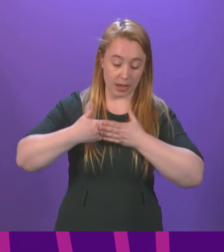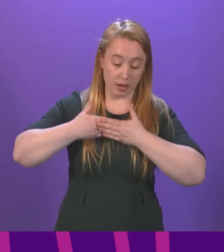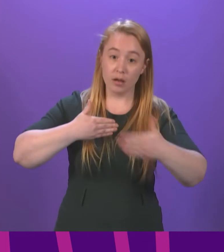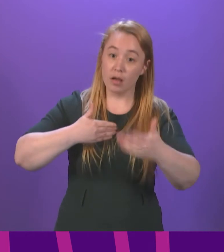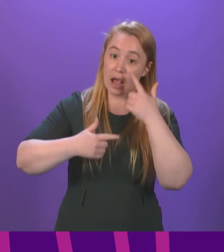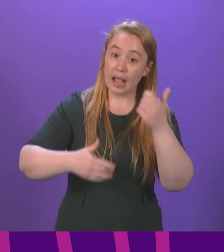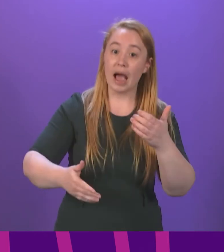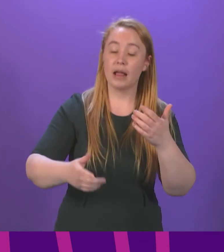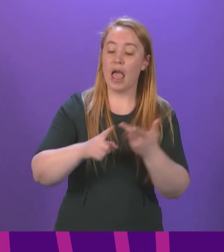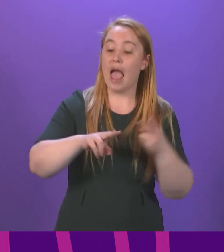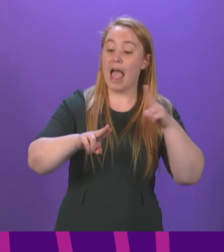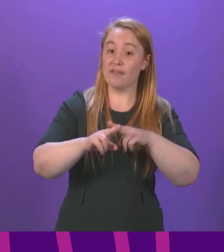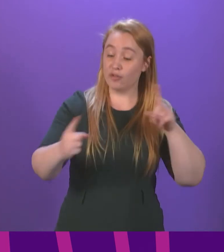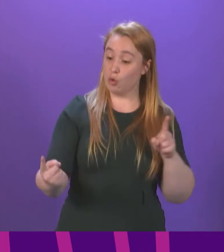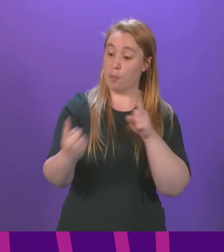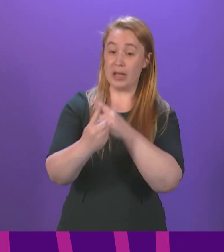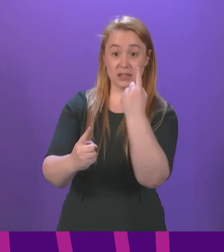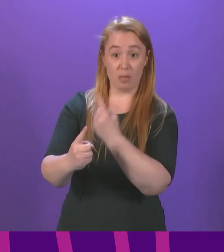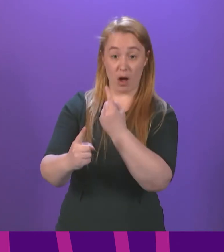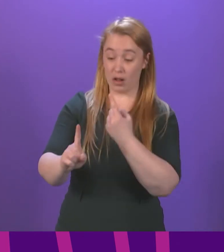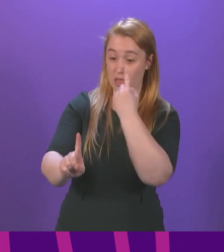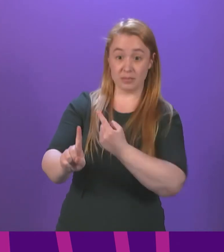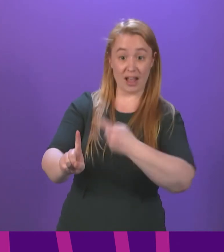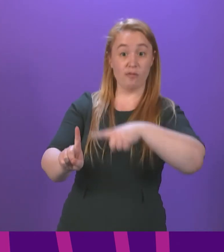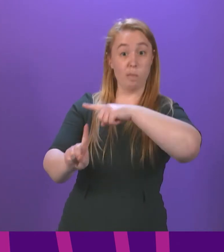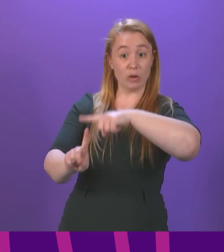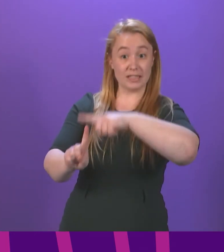days three and five after exposure to a confirmed positive case.